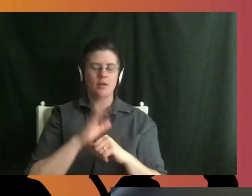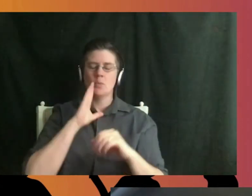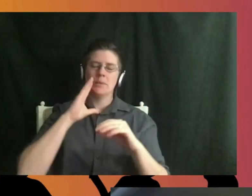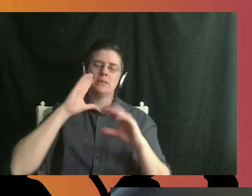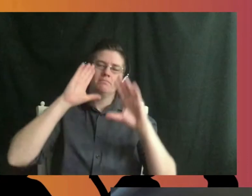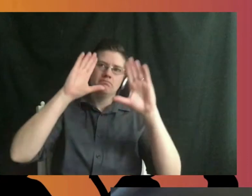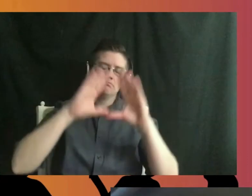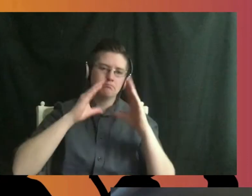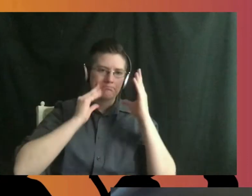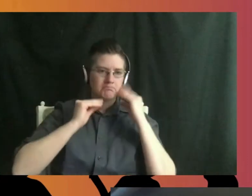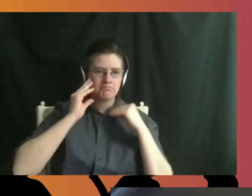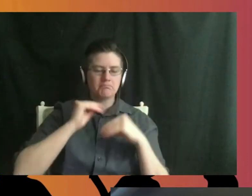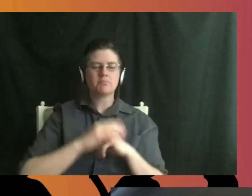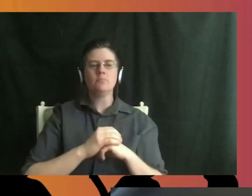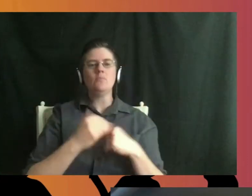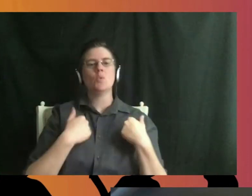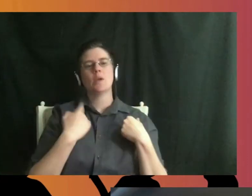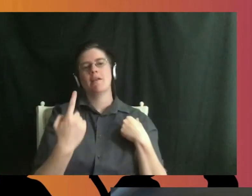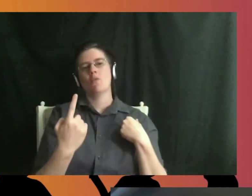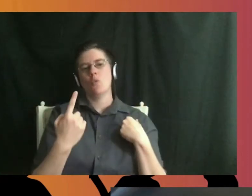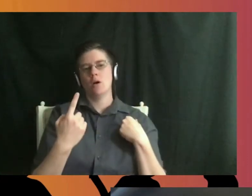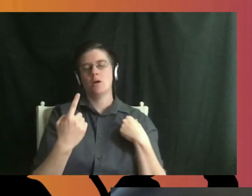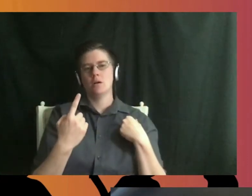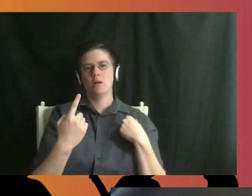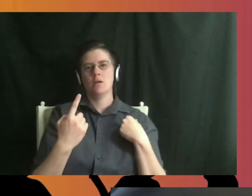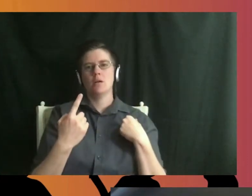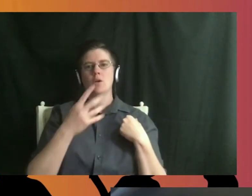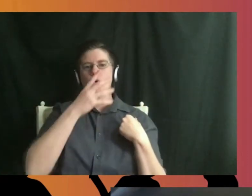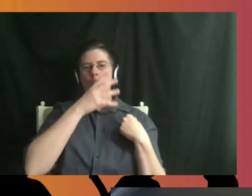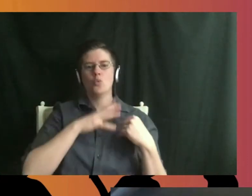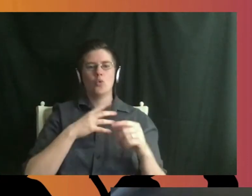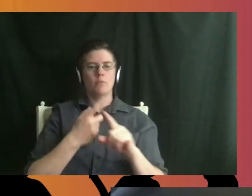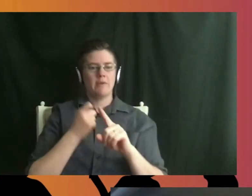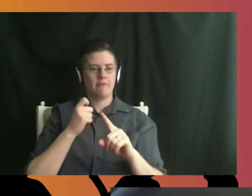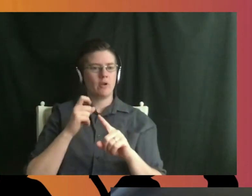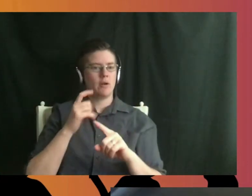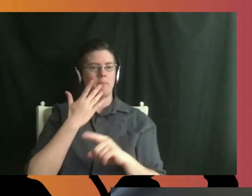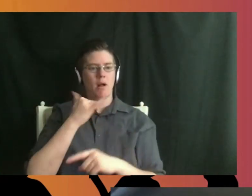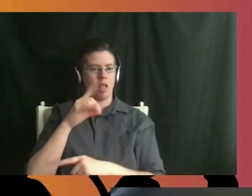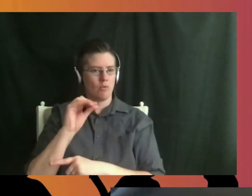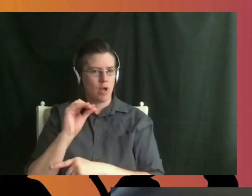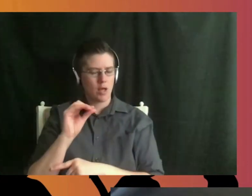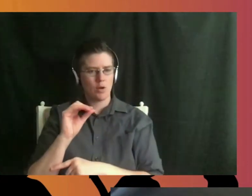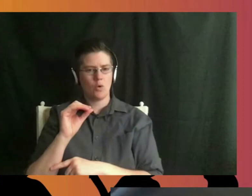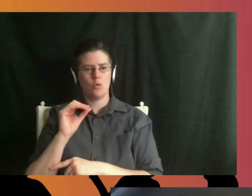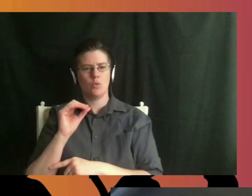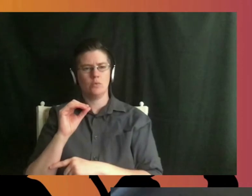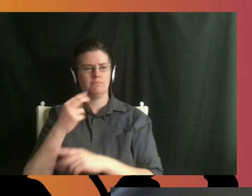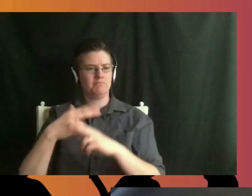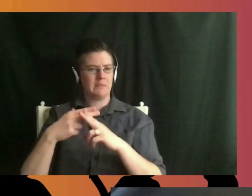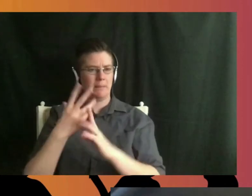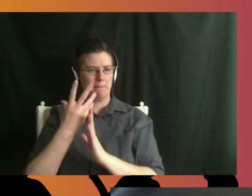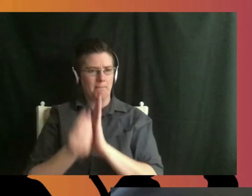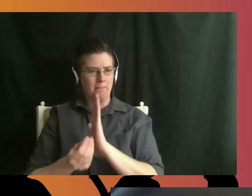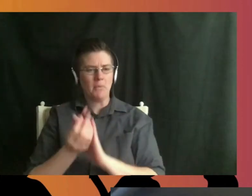a colorado that's speaking um her name is olivia coddell she's 13 years old and she's an lgbtqia